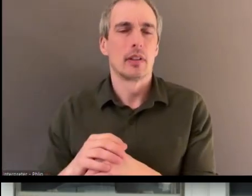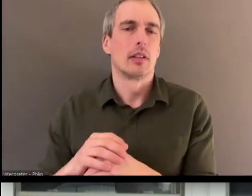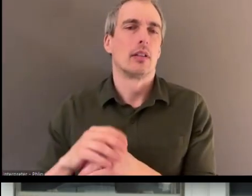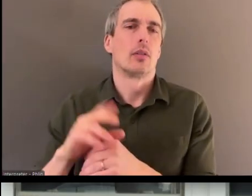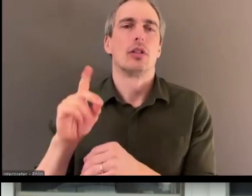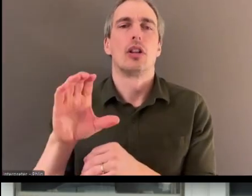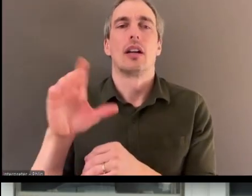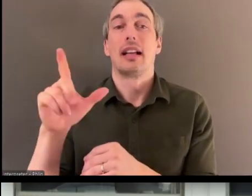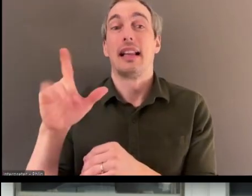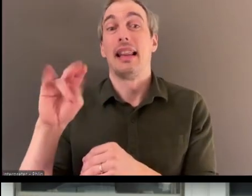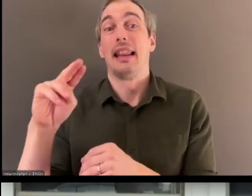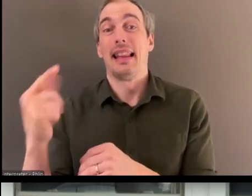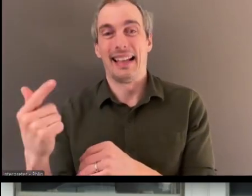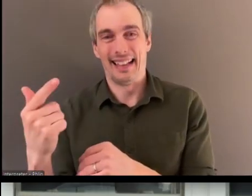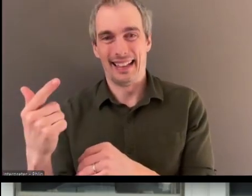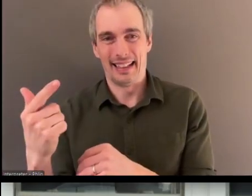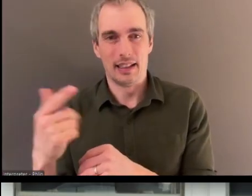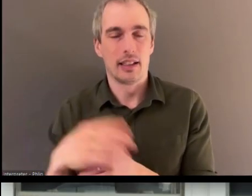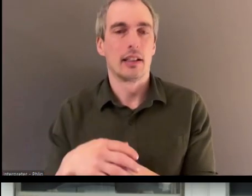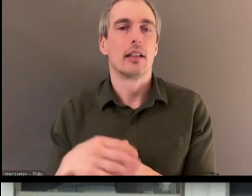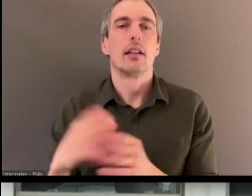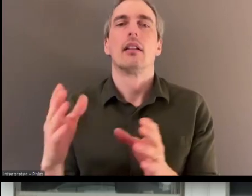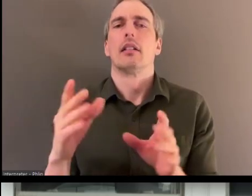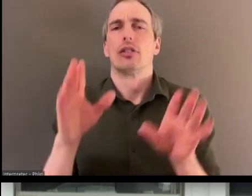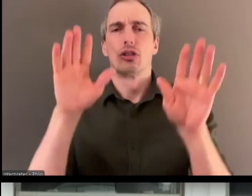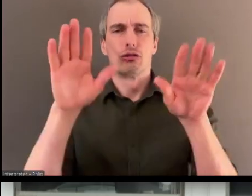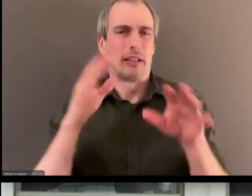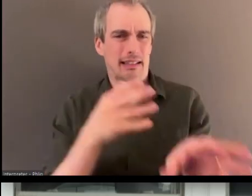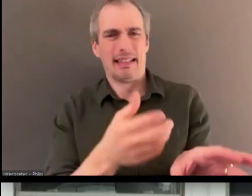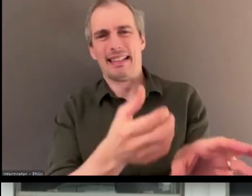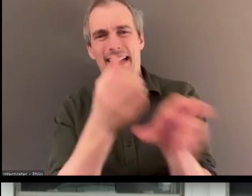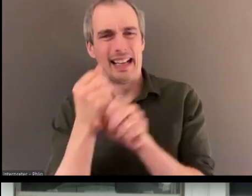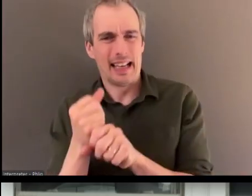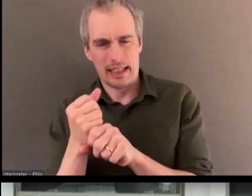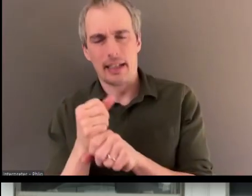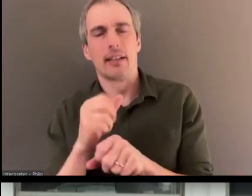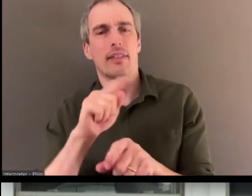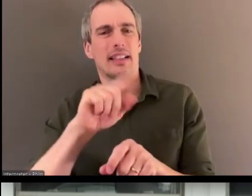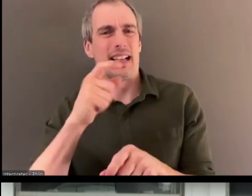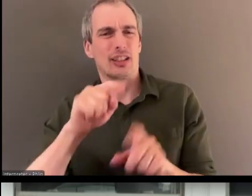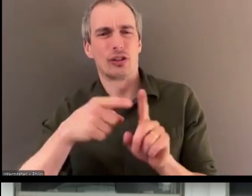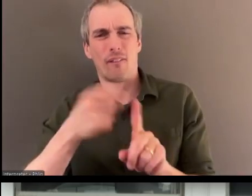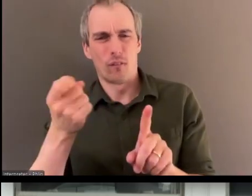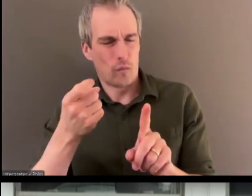It's also really good at removing two-column layouts from PDFs, which is, if you're a screen